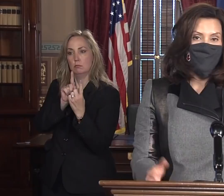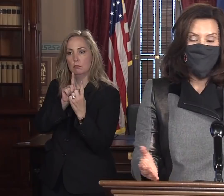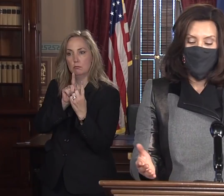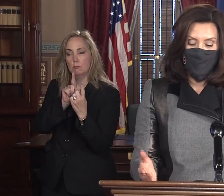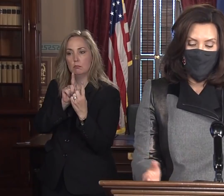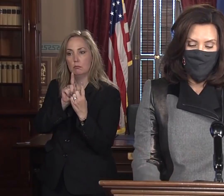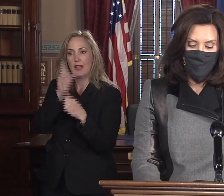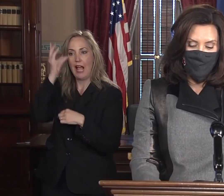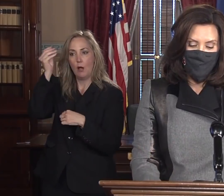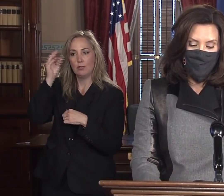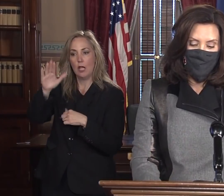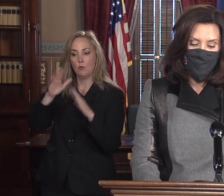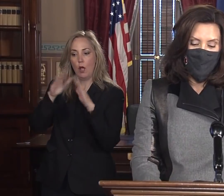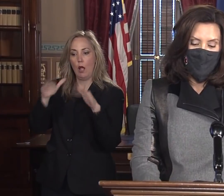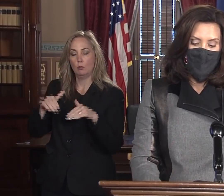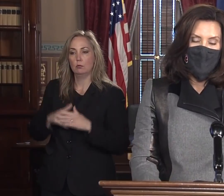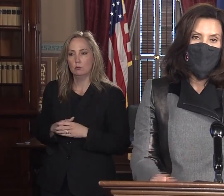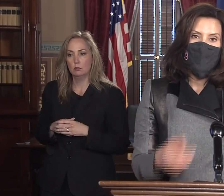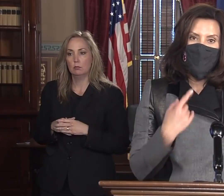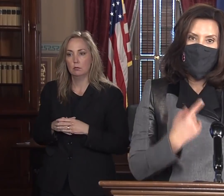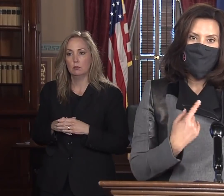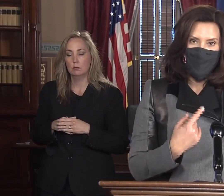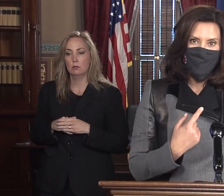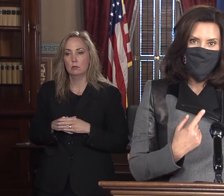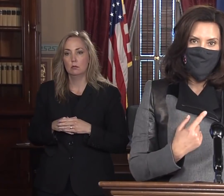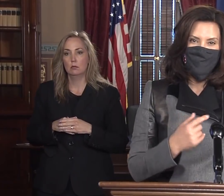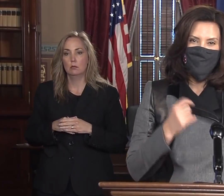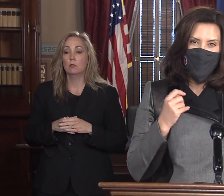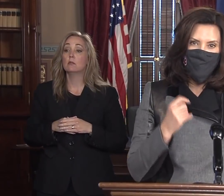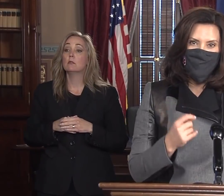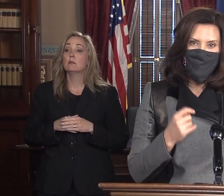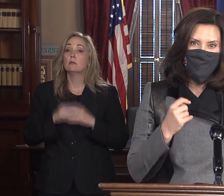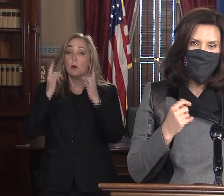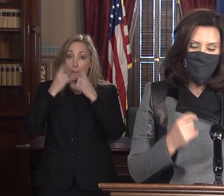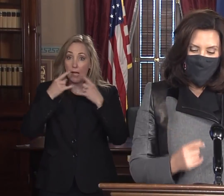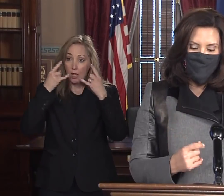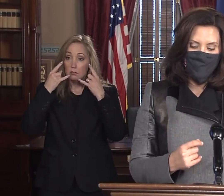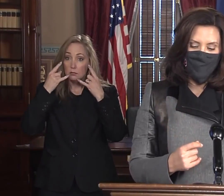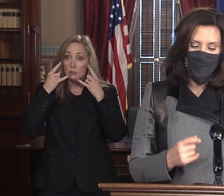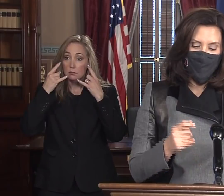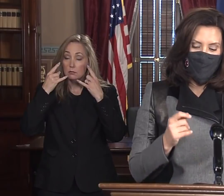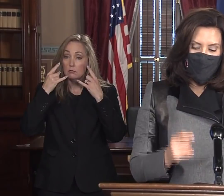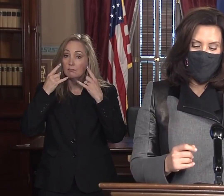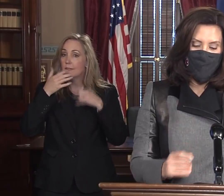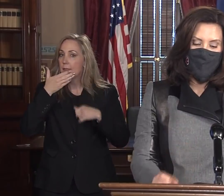COVID-19 IS TRANSMITTED BY RESPIRATORY DROPLETS WHEN YOU ARE IN CLOSE PROXIMITY TO SOMEONE OUTSIDE OF YOUR